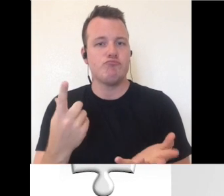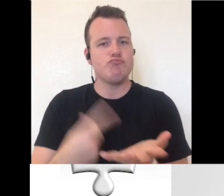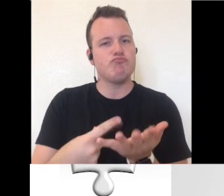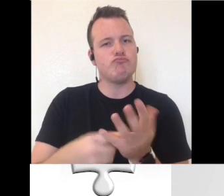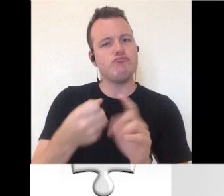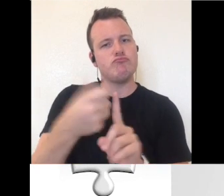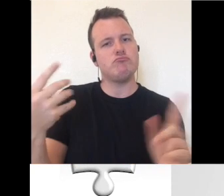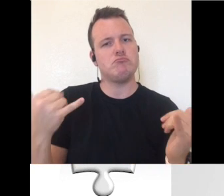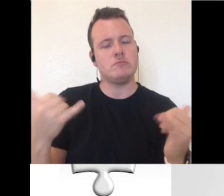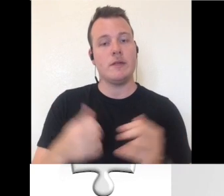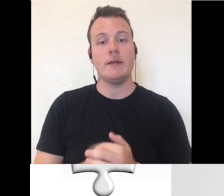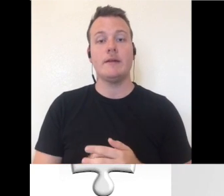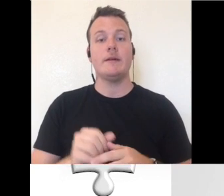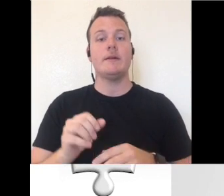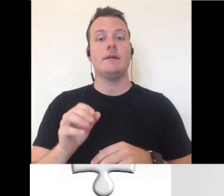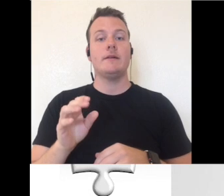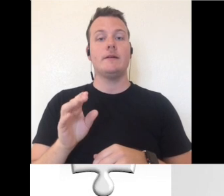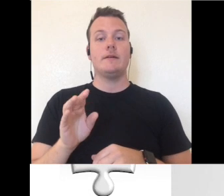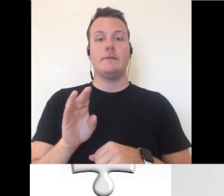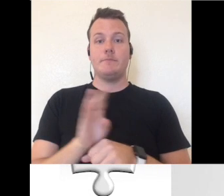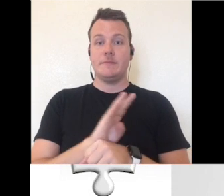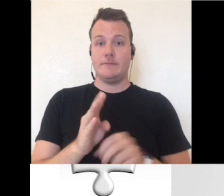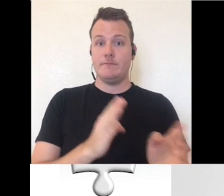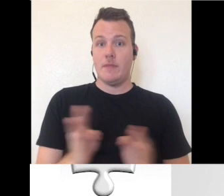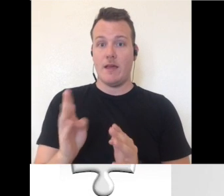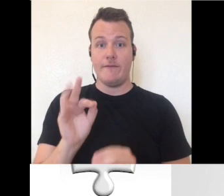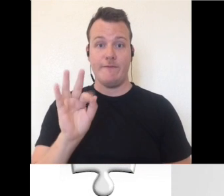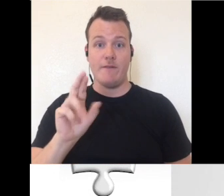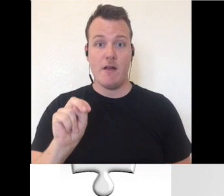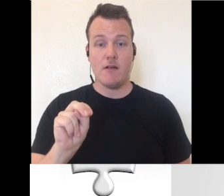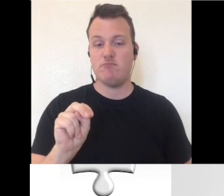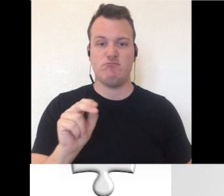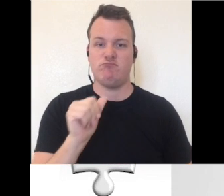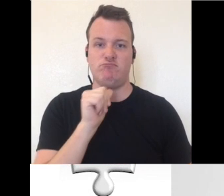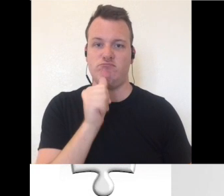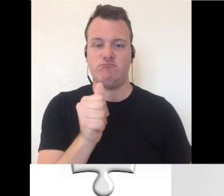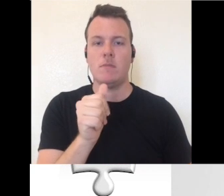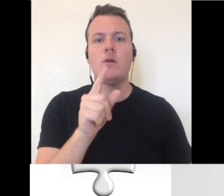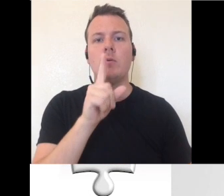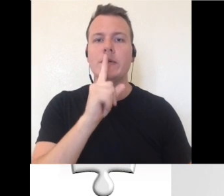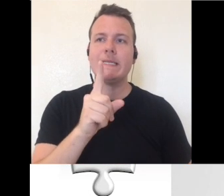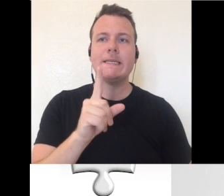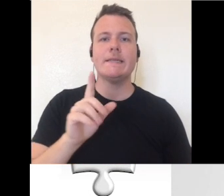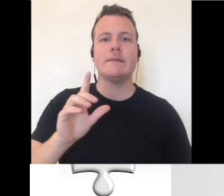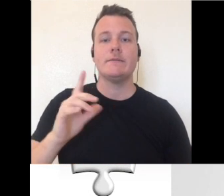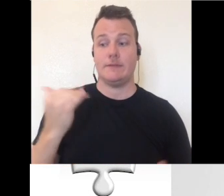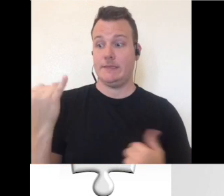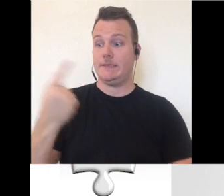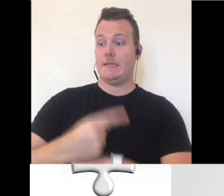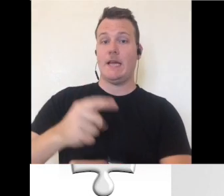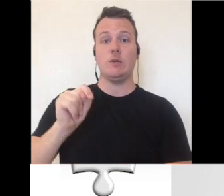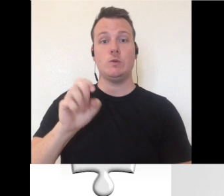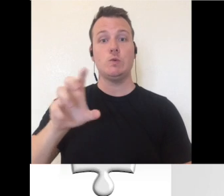planning business. Planning is not a fun exercise, and although it's much easier